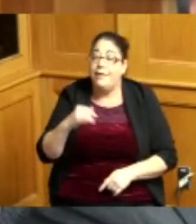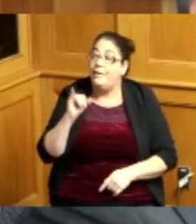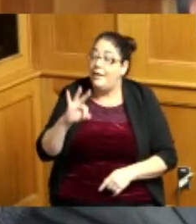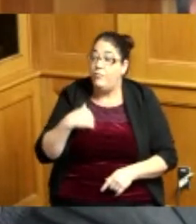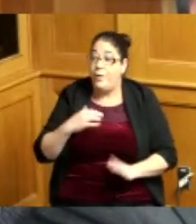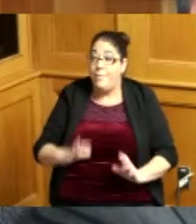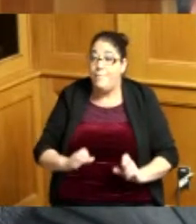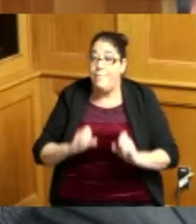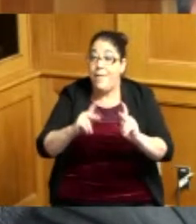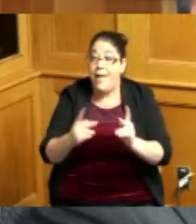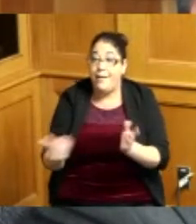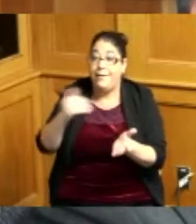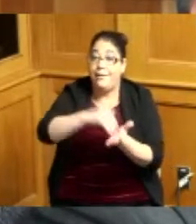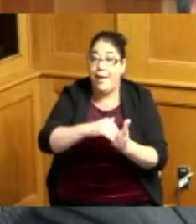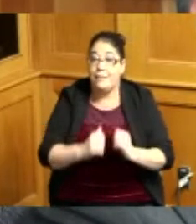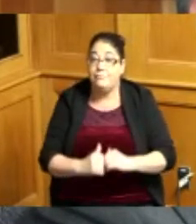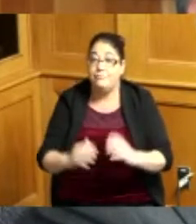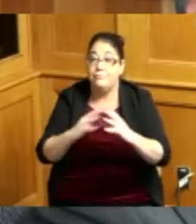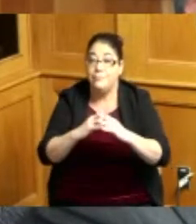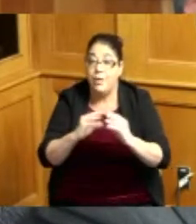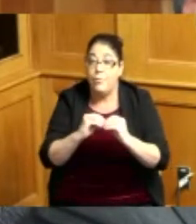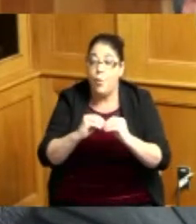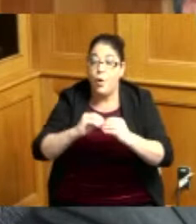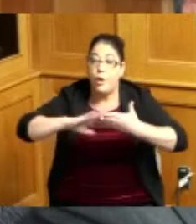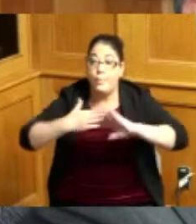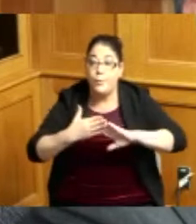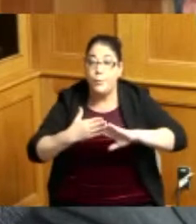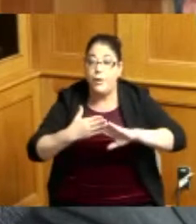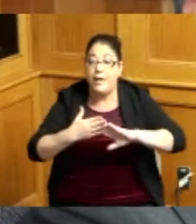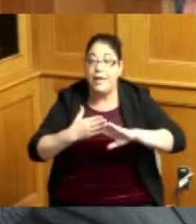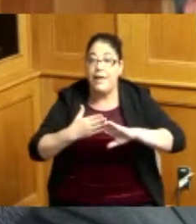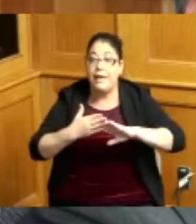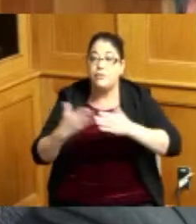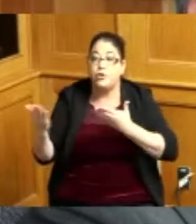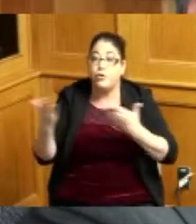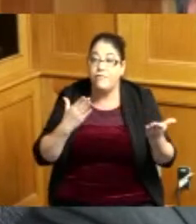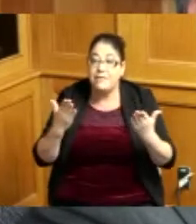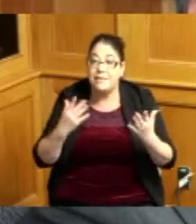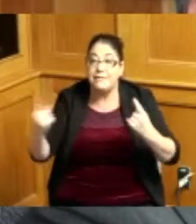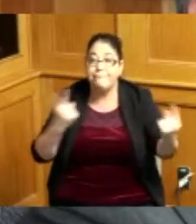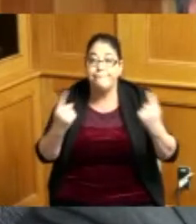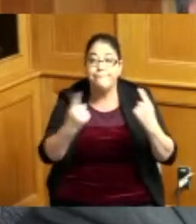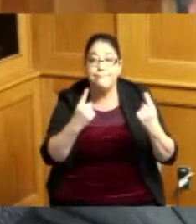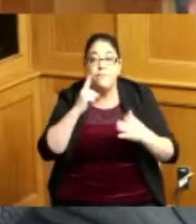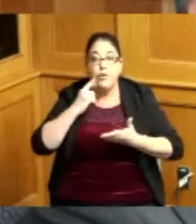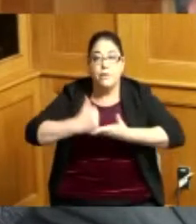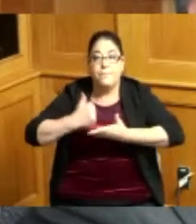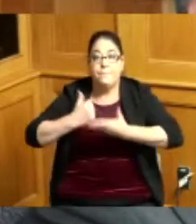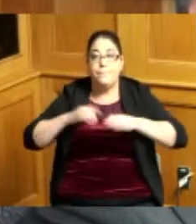and do more of the community-based relief-a-thon or the 513 relief bus or whatever the context is